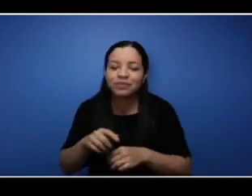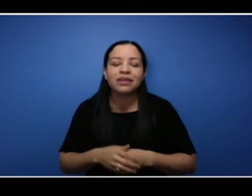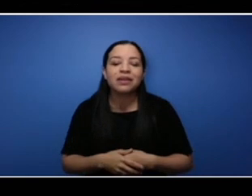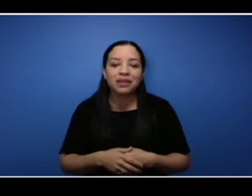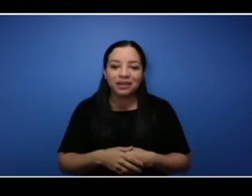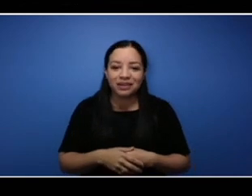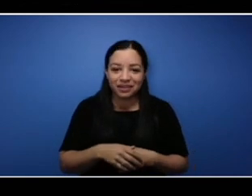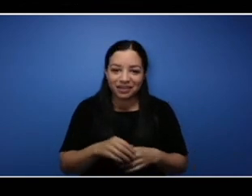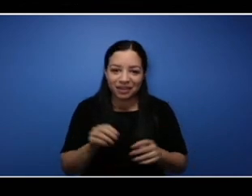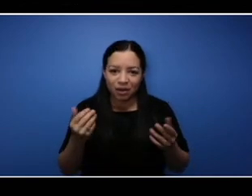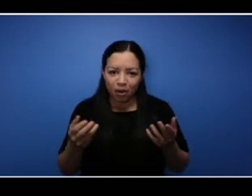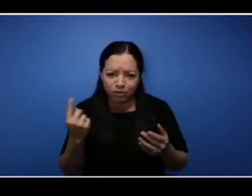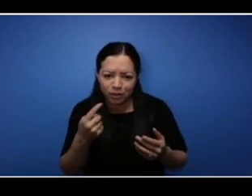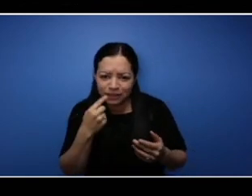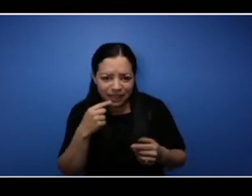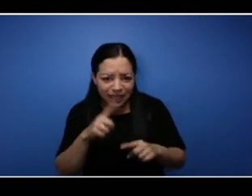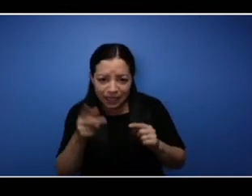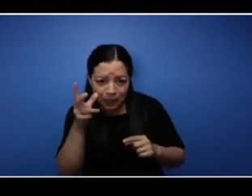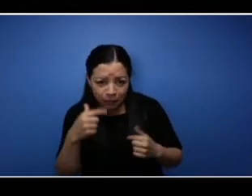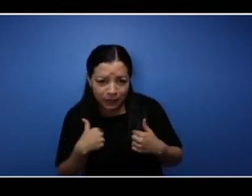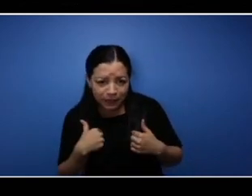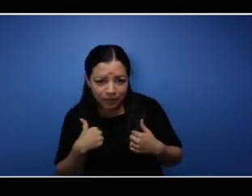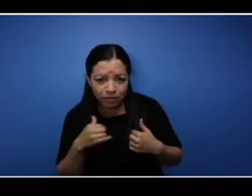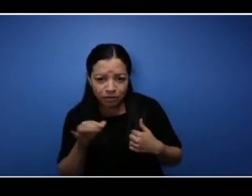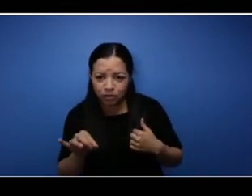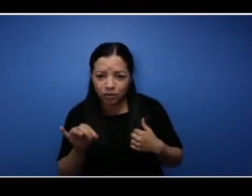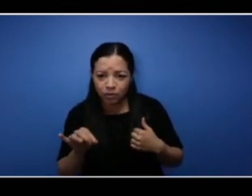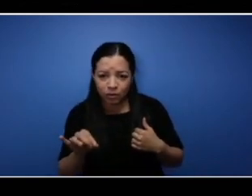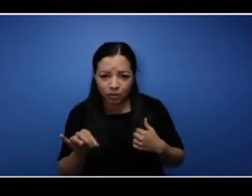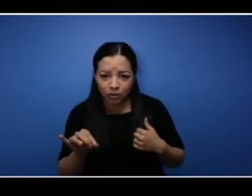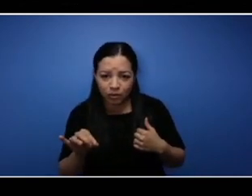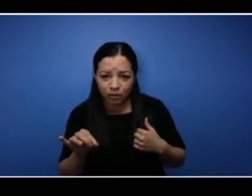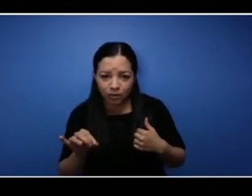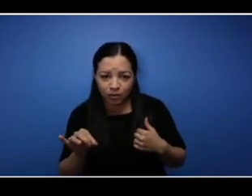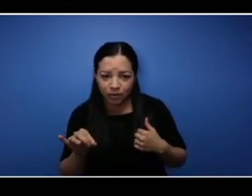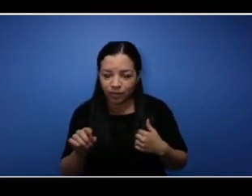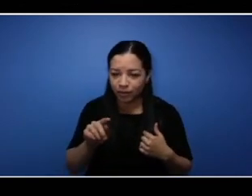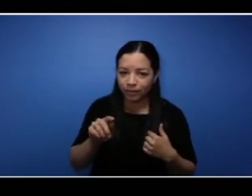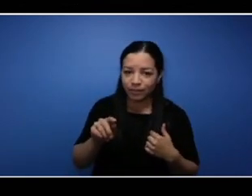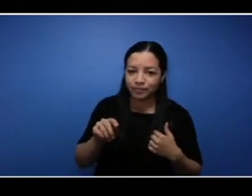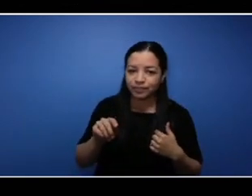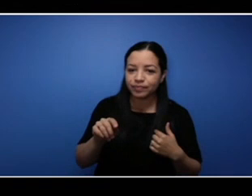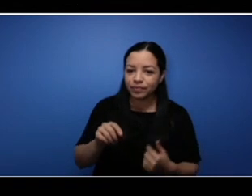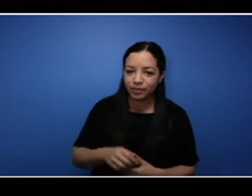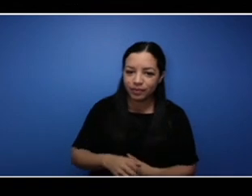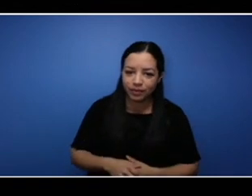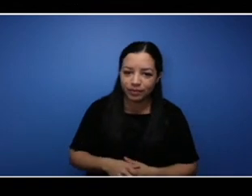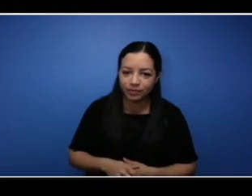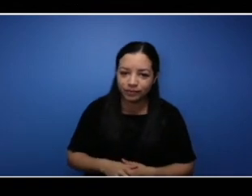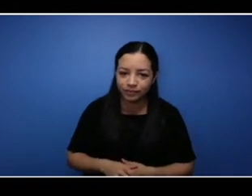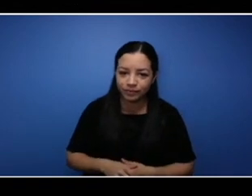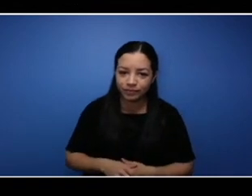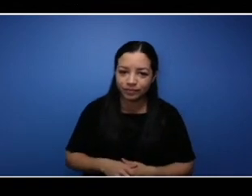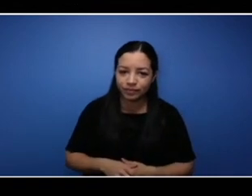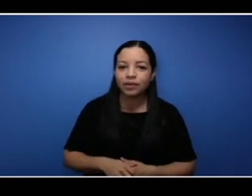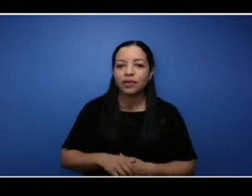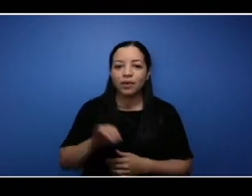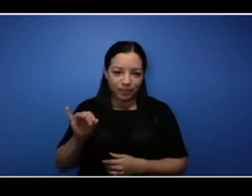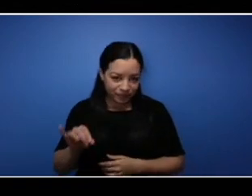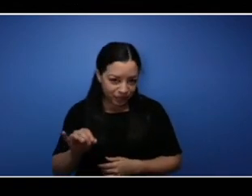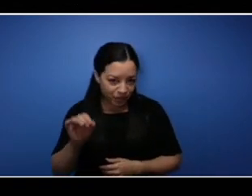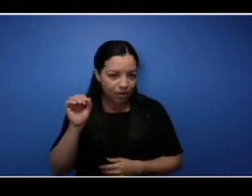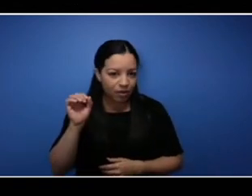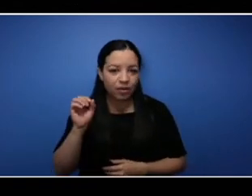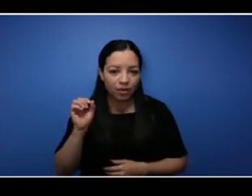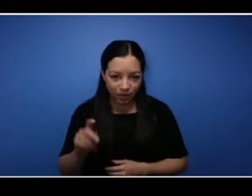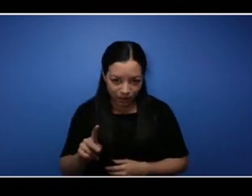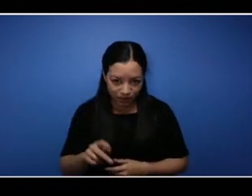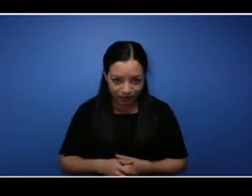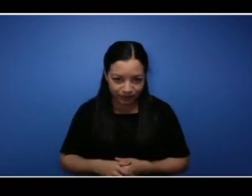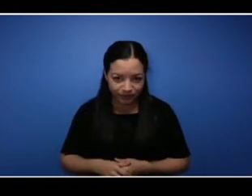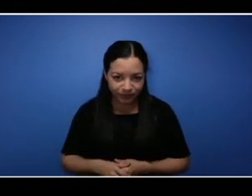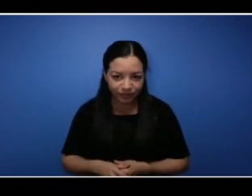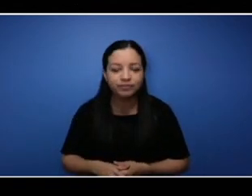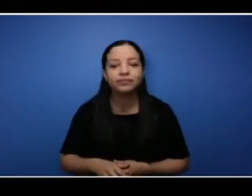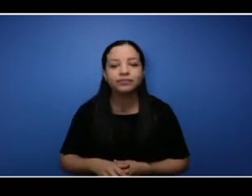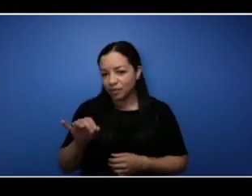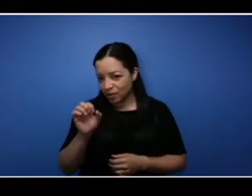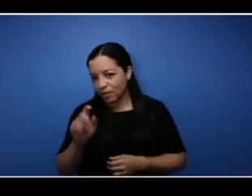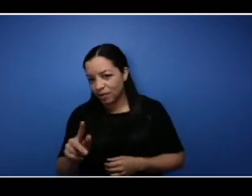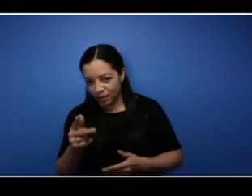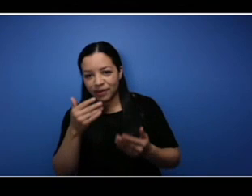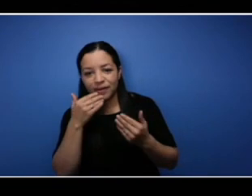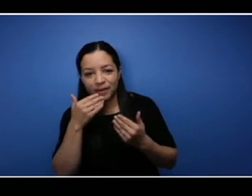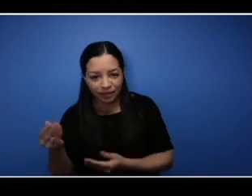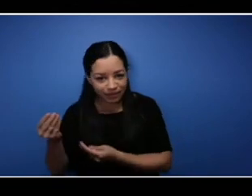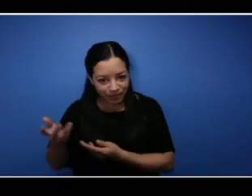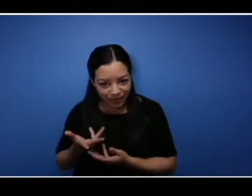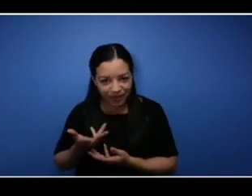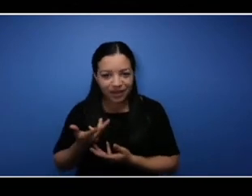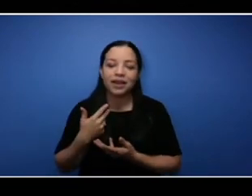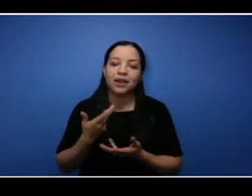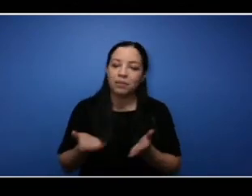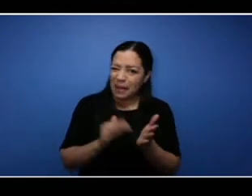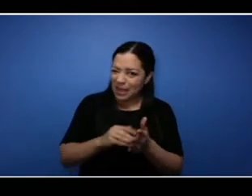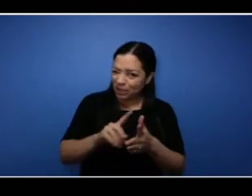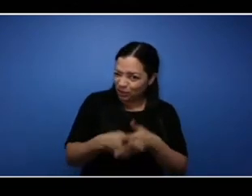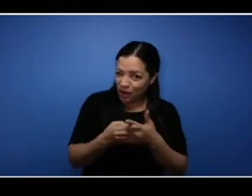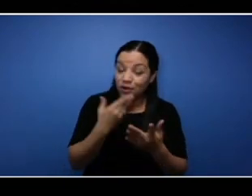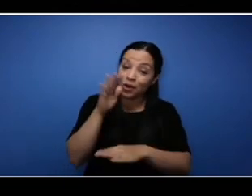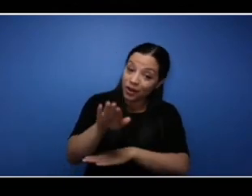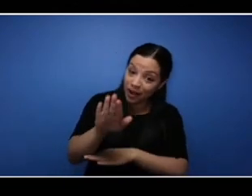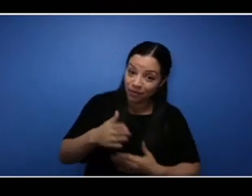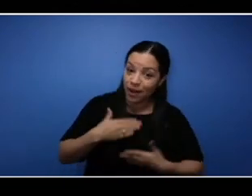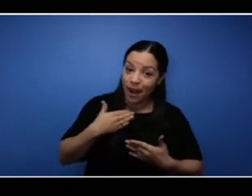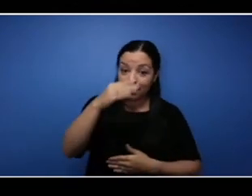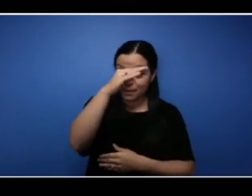oh okay okay thank you good afternoon everybody uh Happy Black History Month um T Upshaw here